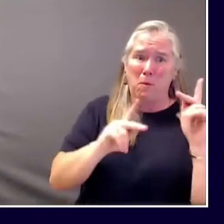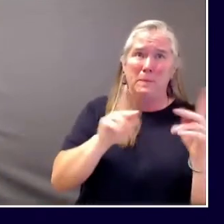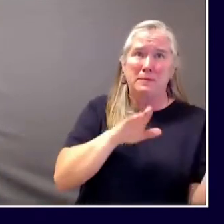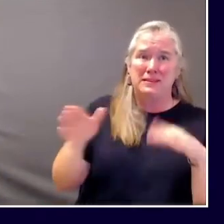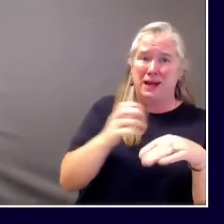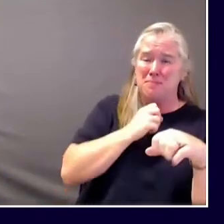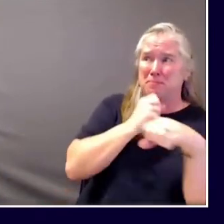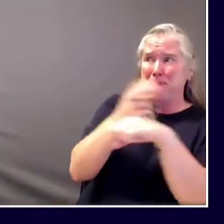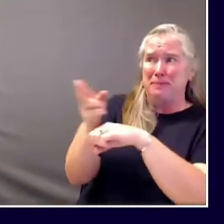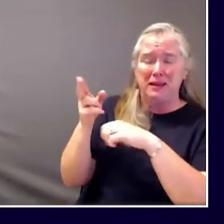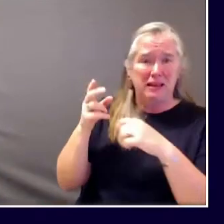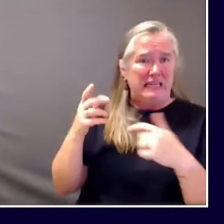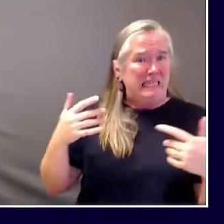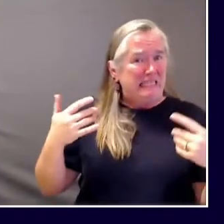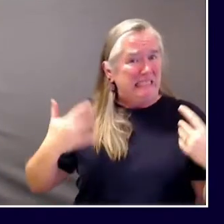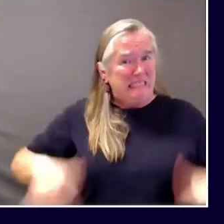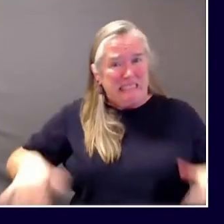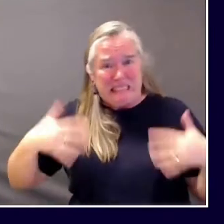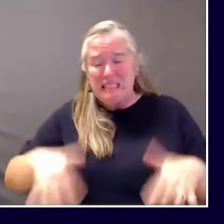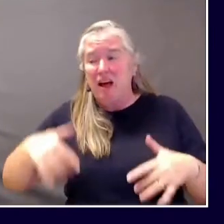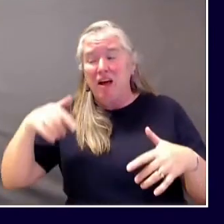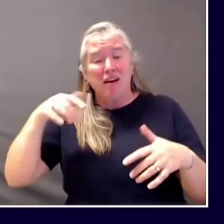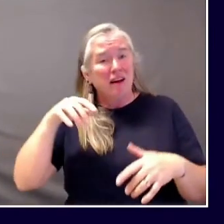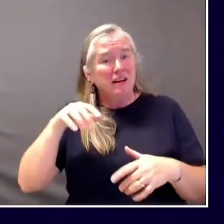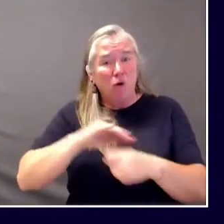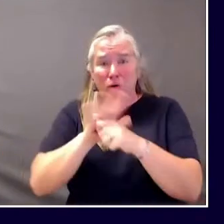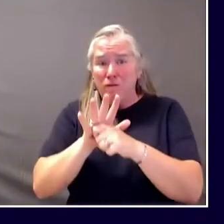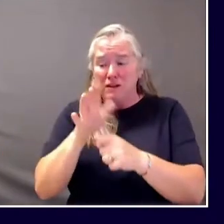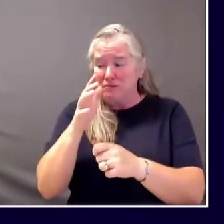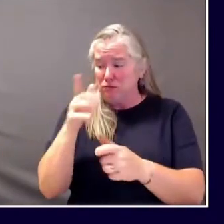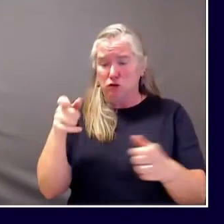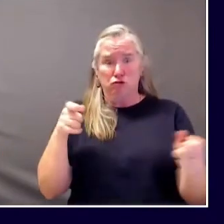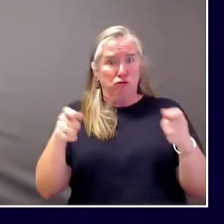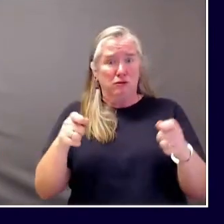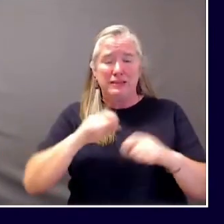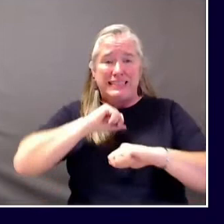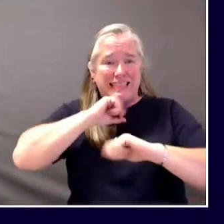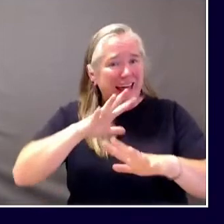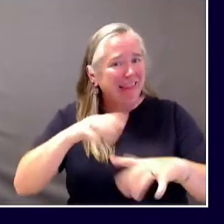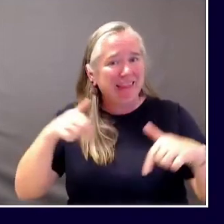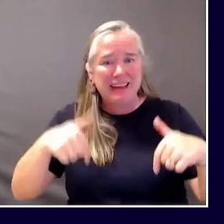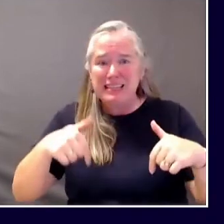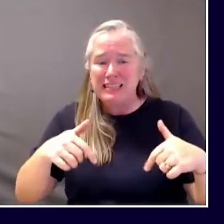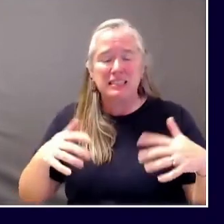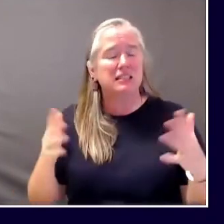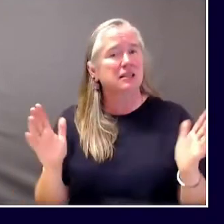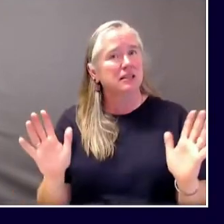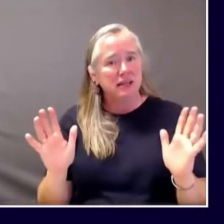we do not have this virus under